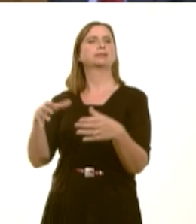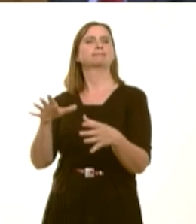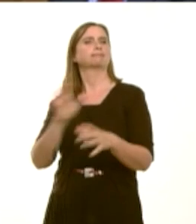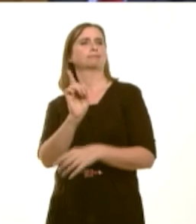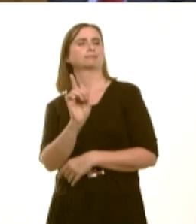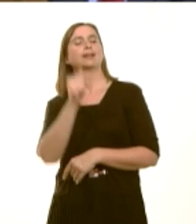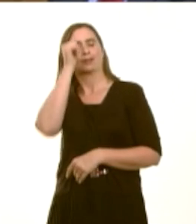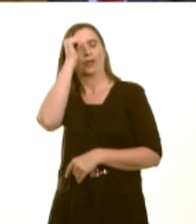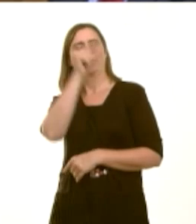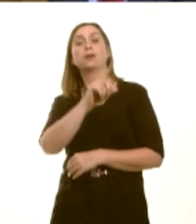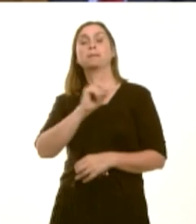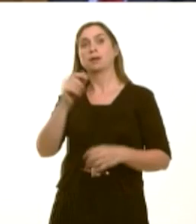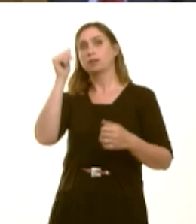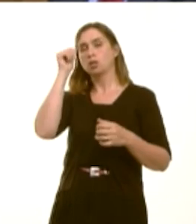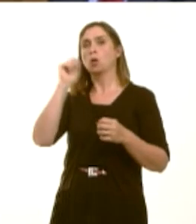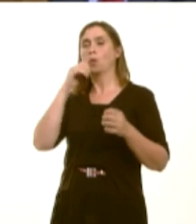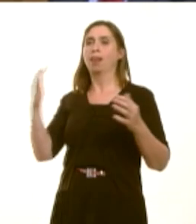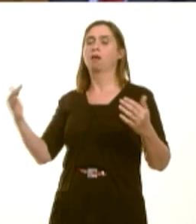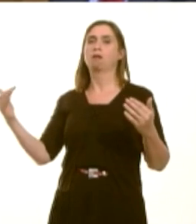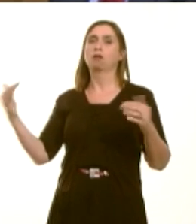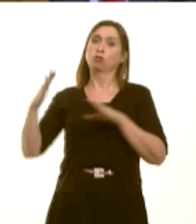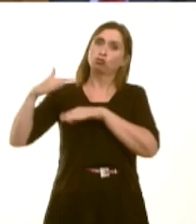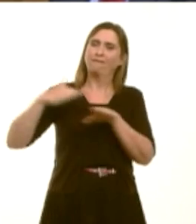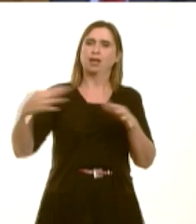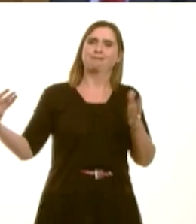traffic will continue to increase there. That doesnít mean, of course, that we, as it were,